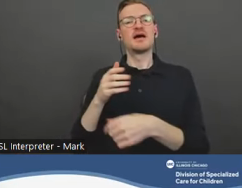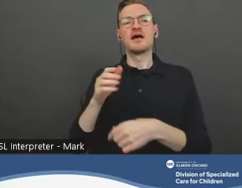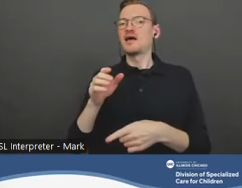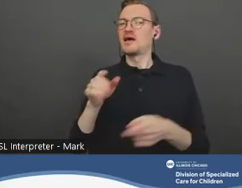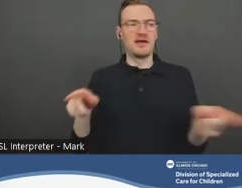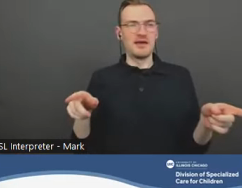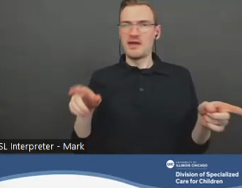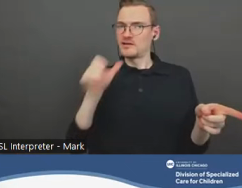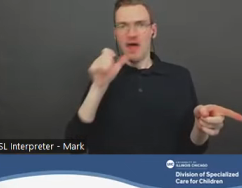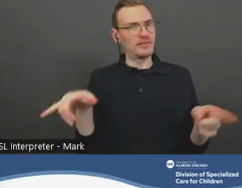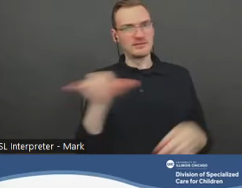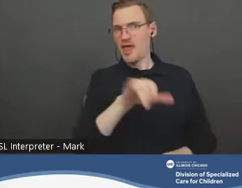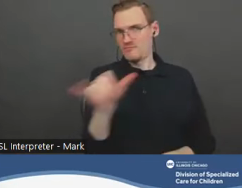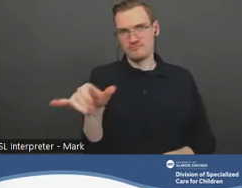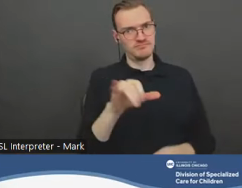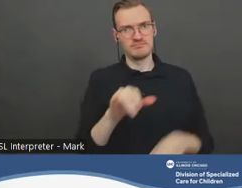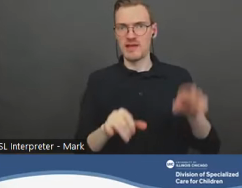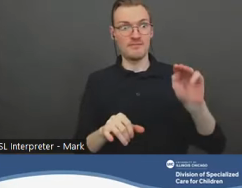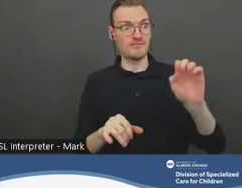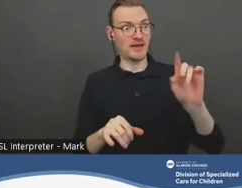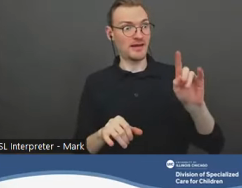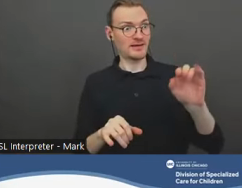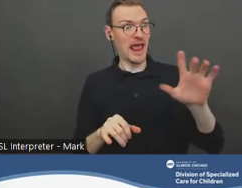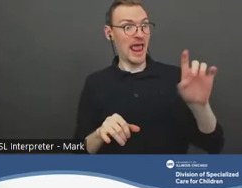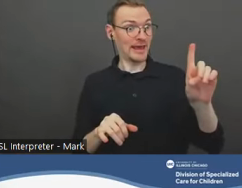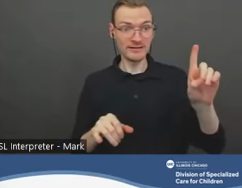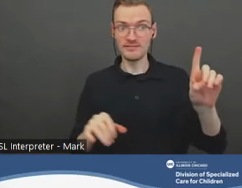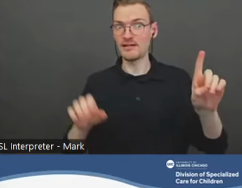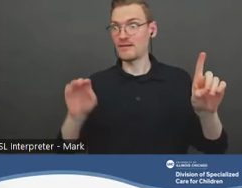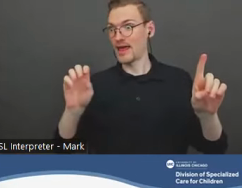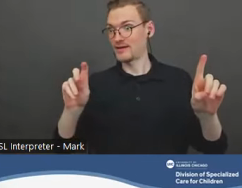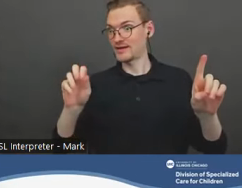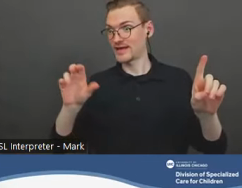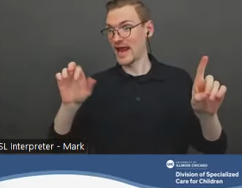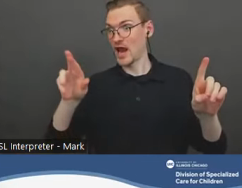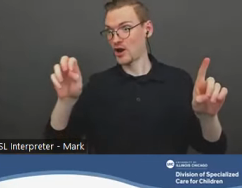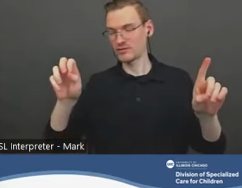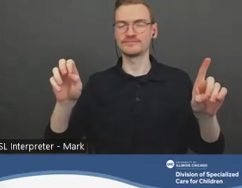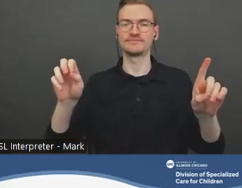A lot of times those get confused or mixed up because they sound very similar but they're